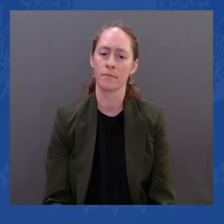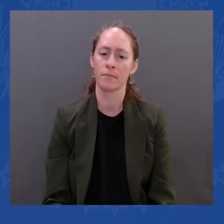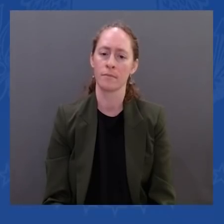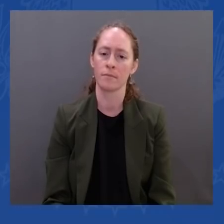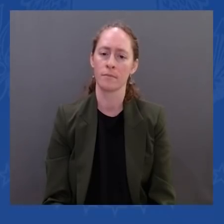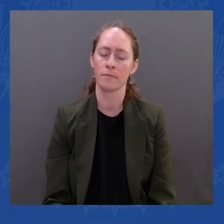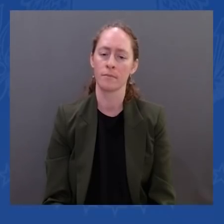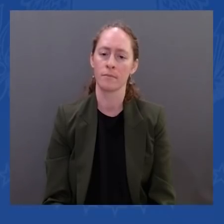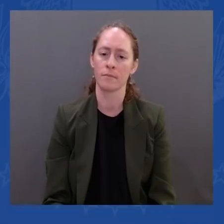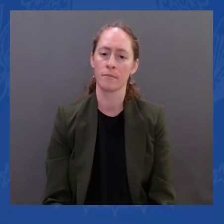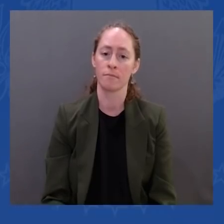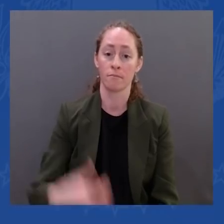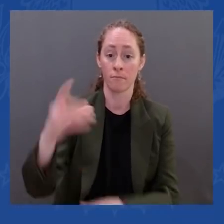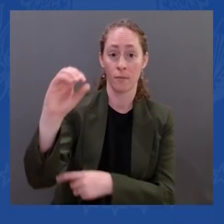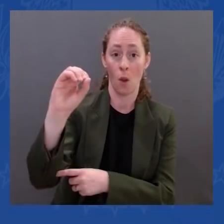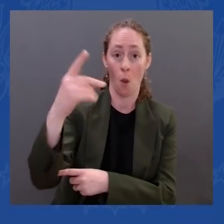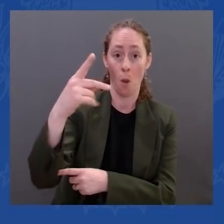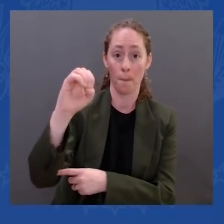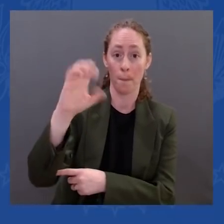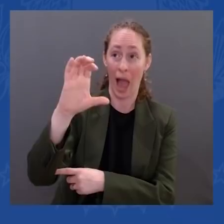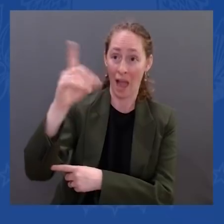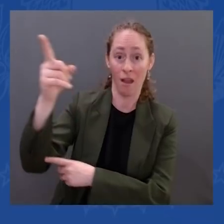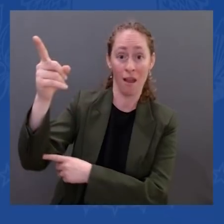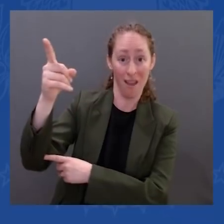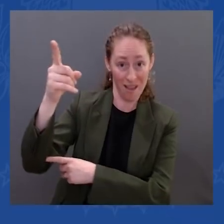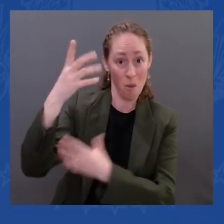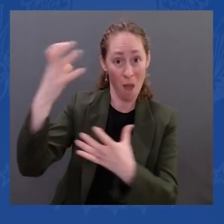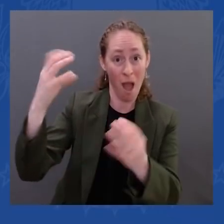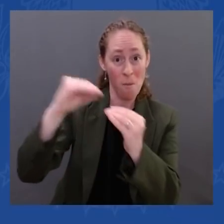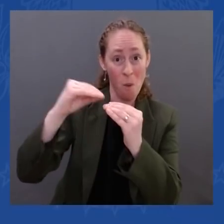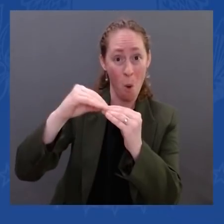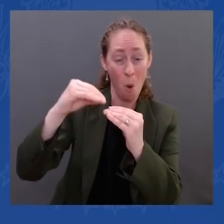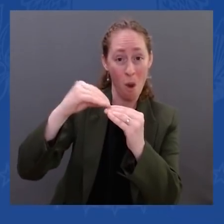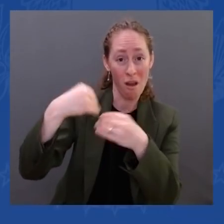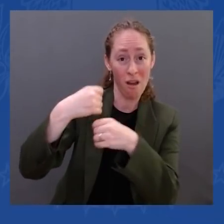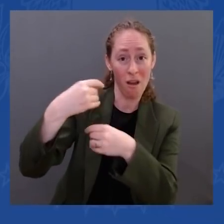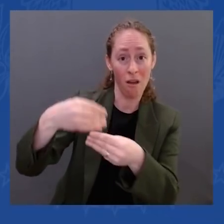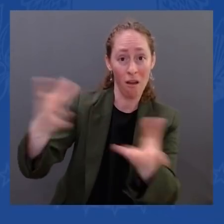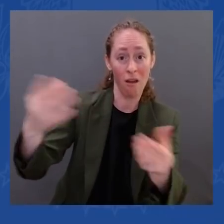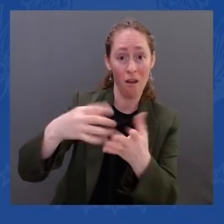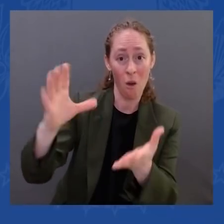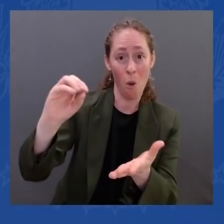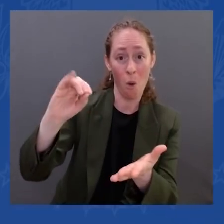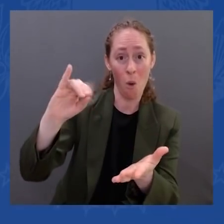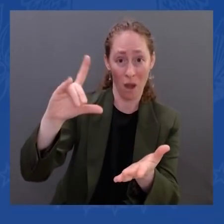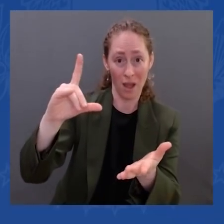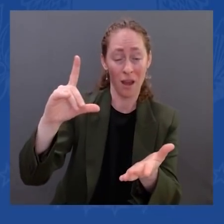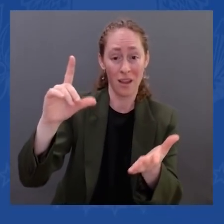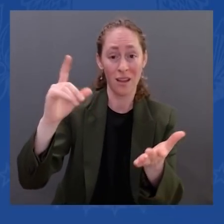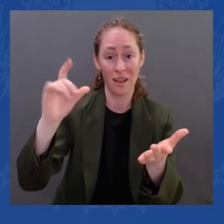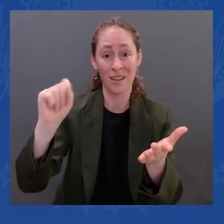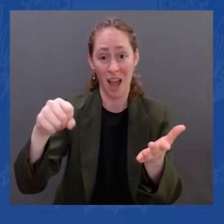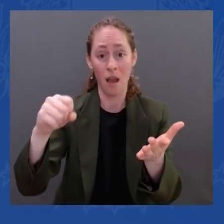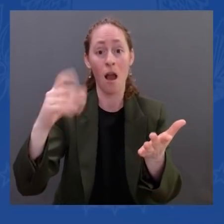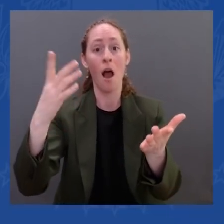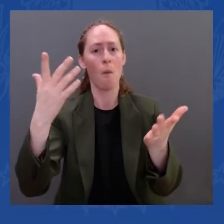is to see to it that we continue to grow our economy, create jobs. And the other thing is: There's a second wave -- I know you don't want to talk about it --